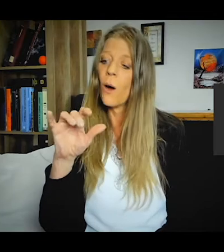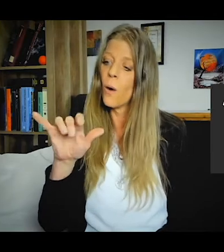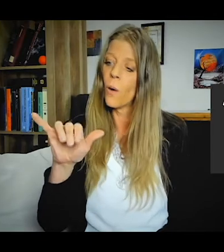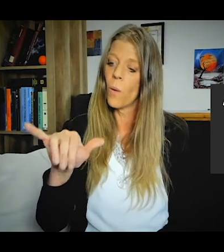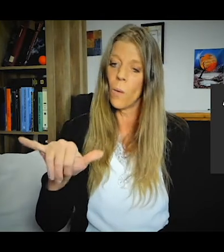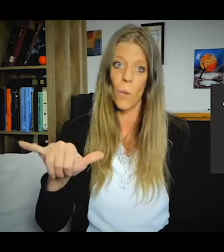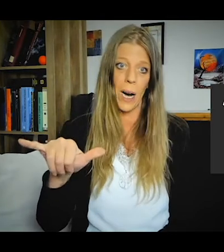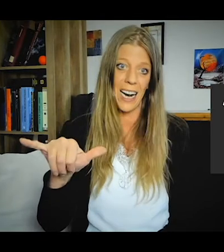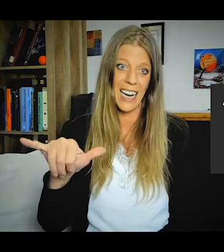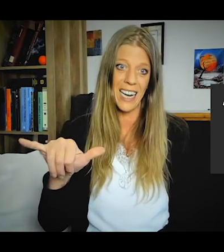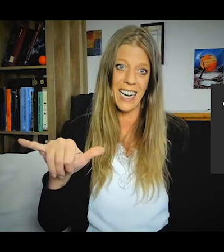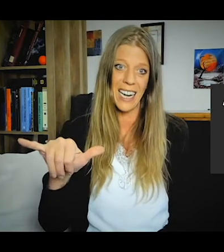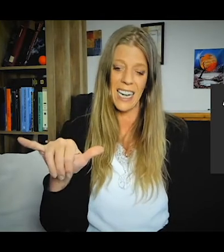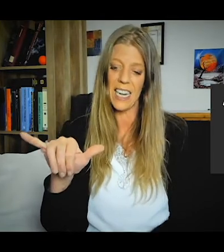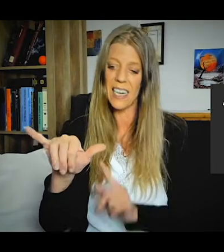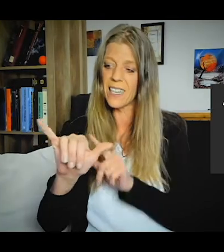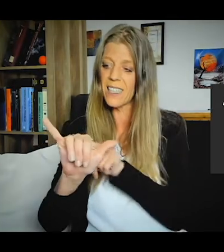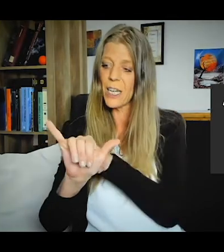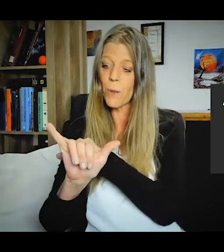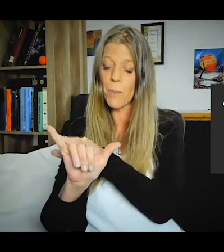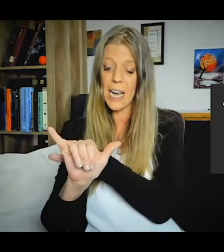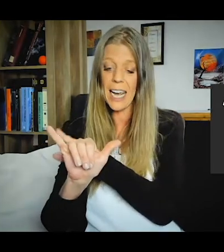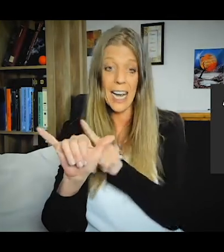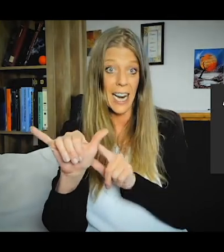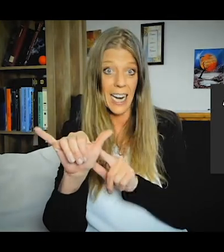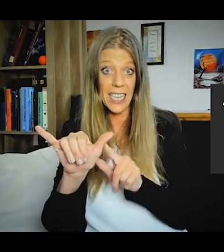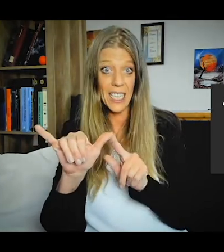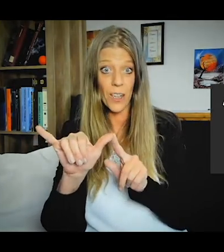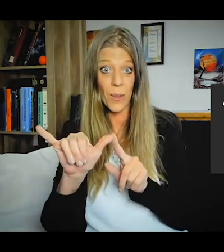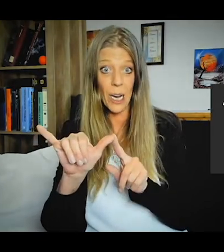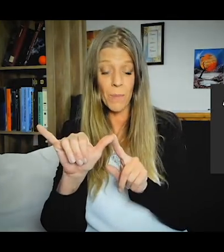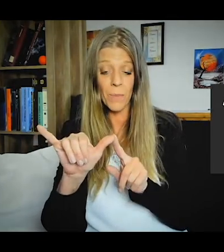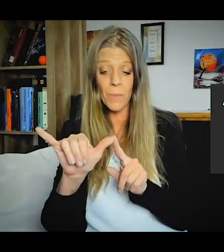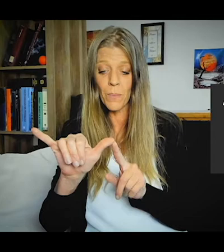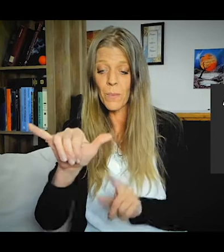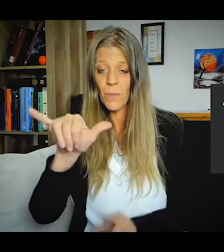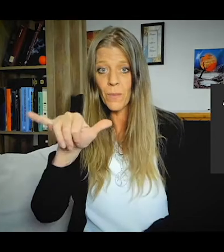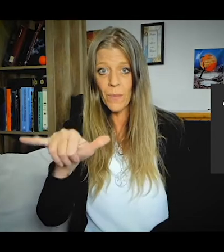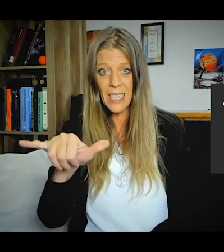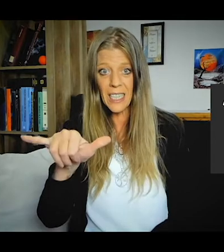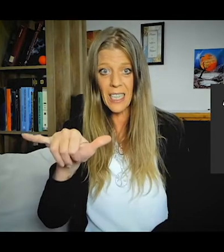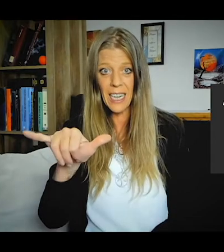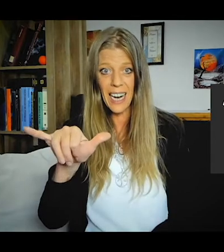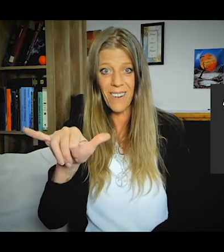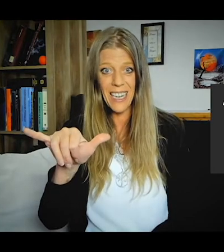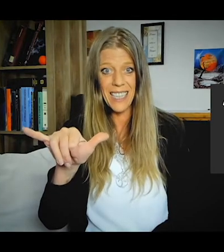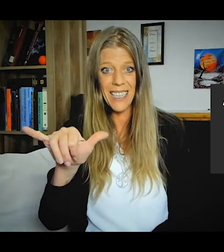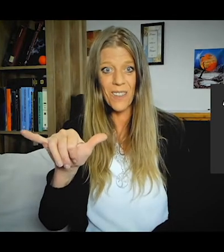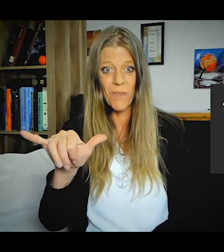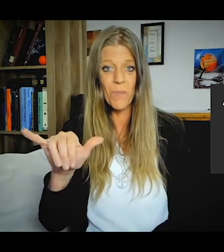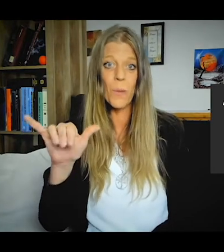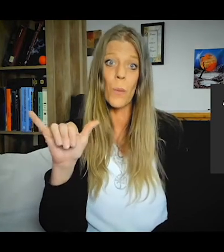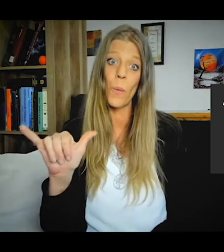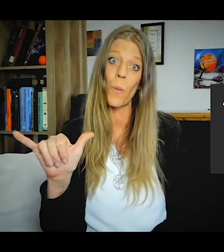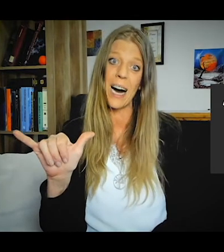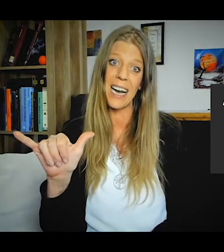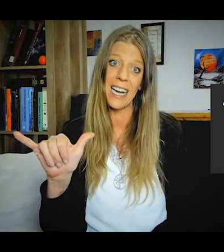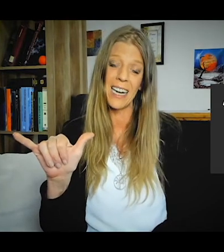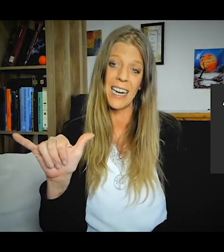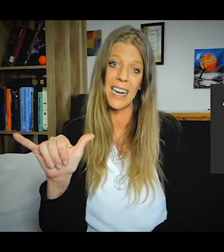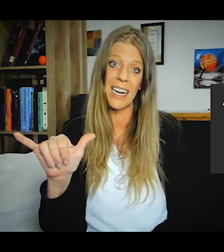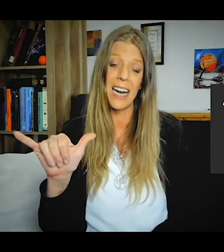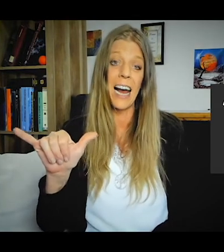Y is your pinkie and your thumb out like so. - Y -